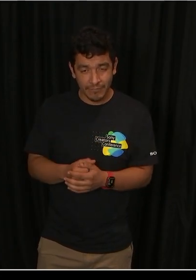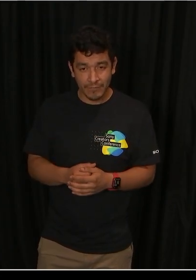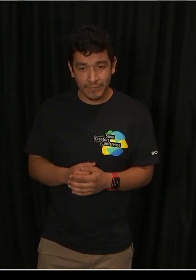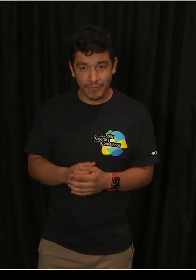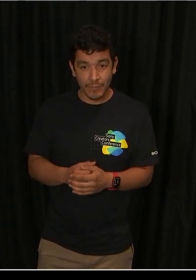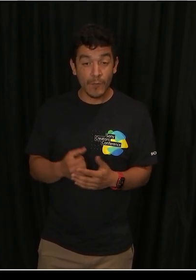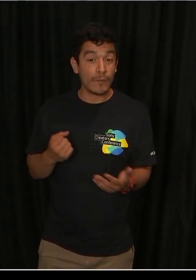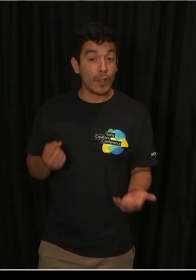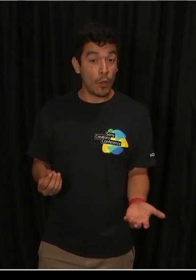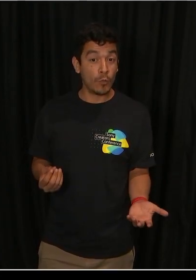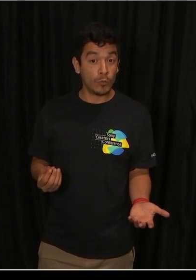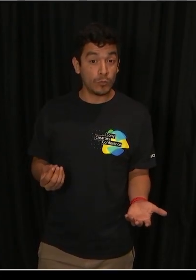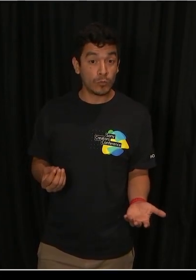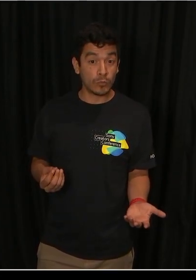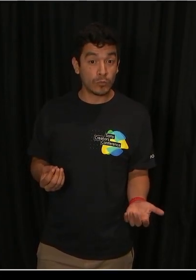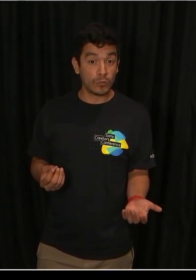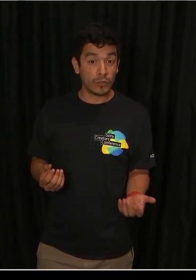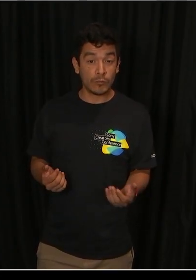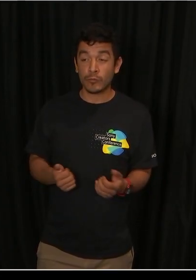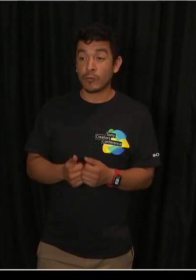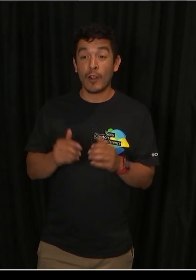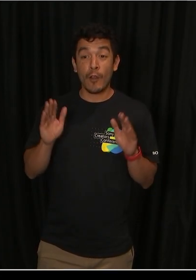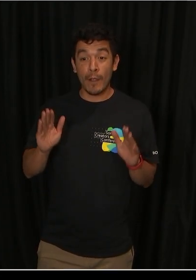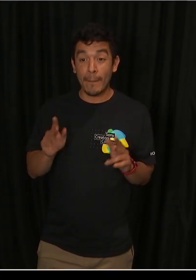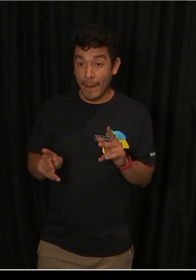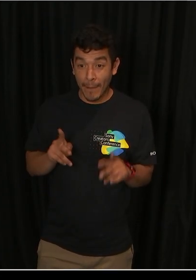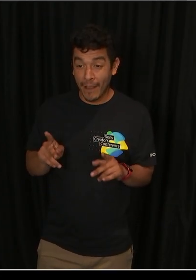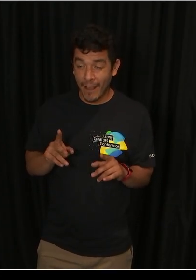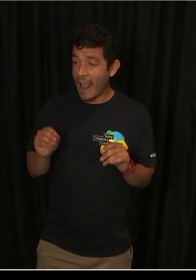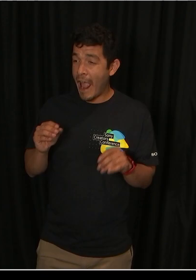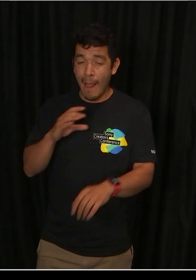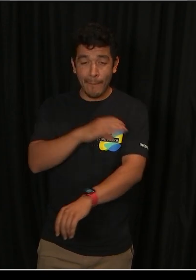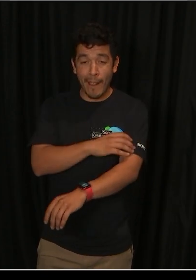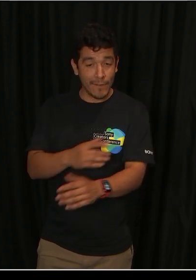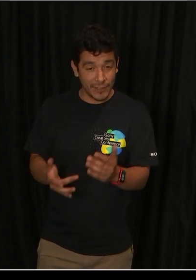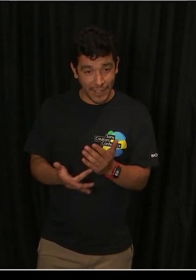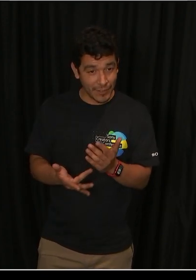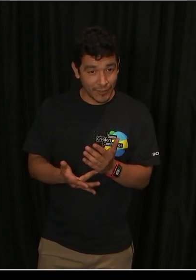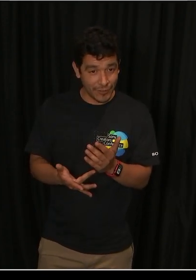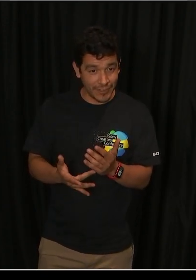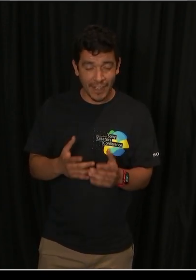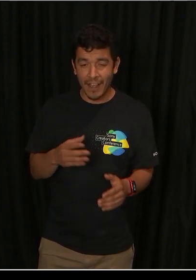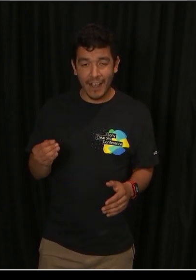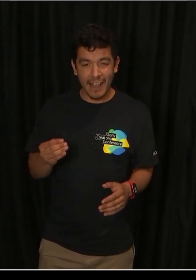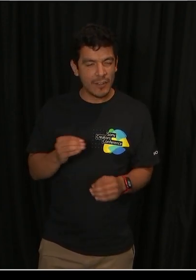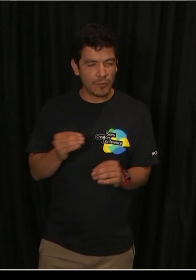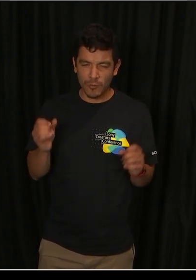So, you know, it's with great people and great and powerful technology and it's no surprise we get